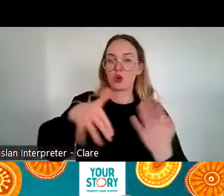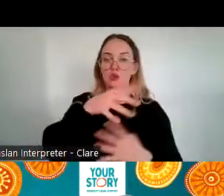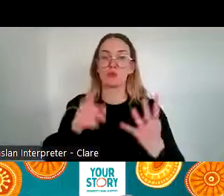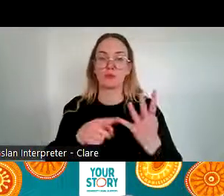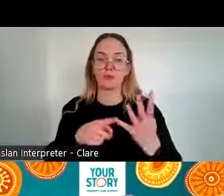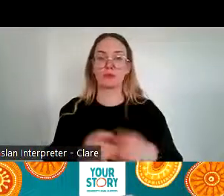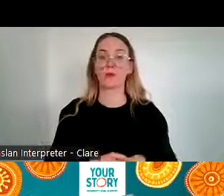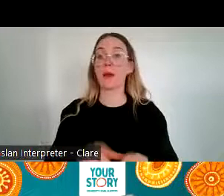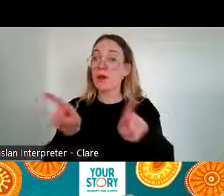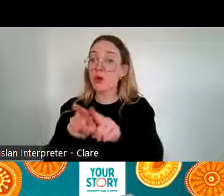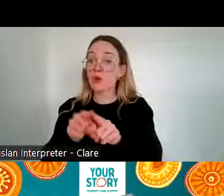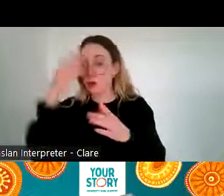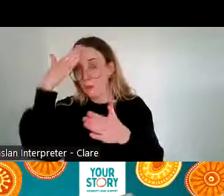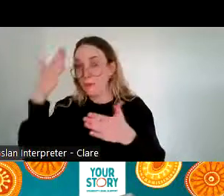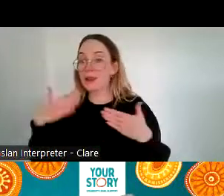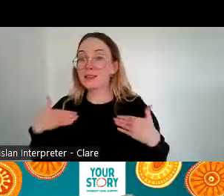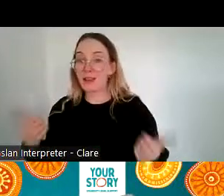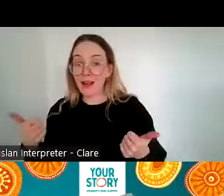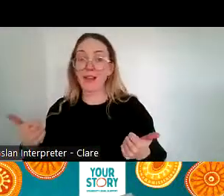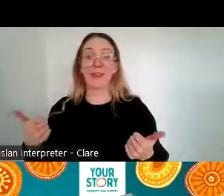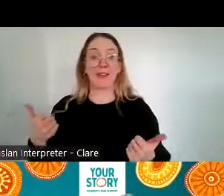but also people's struggles with mental health and serious illness.